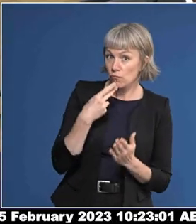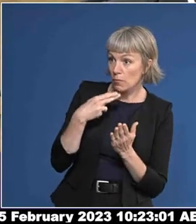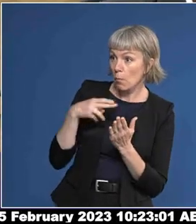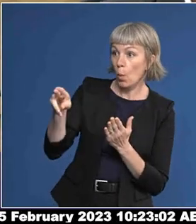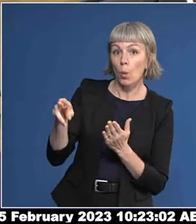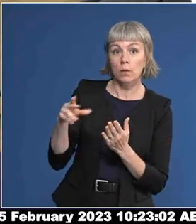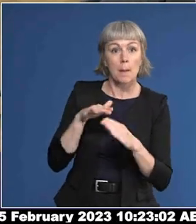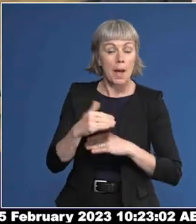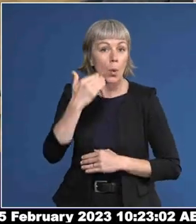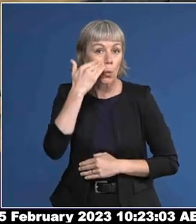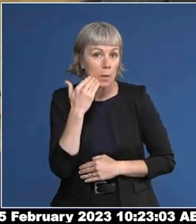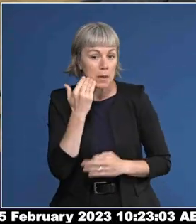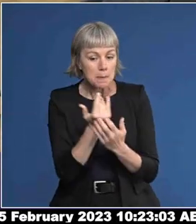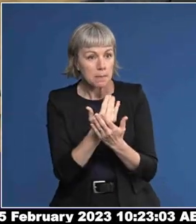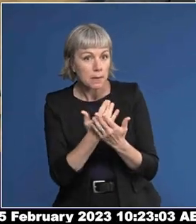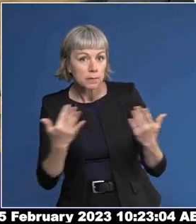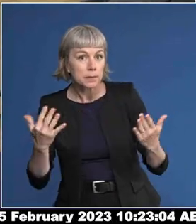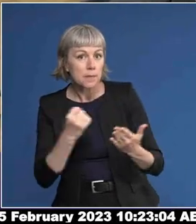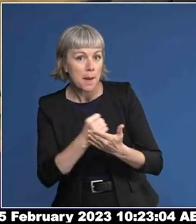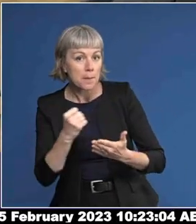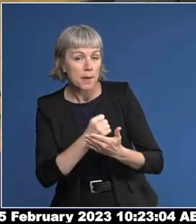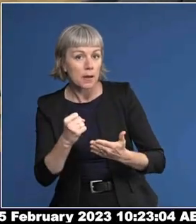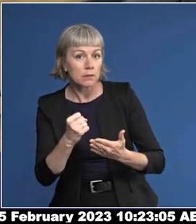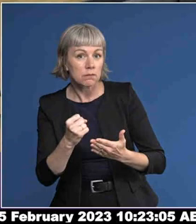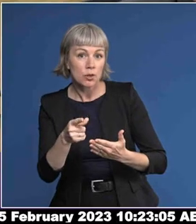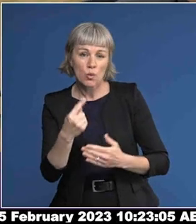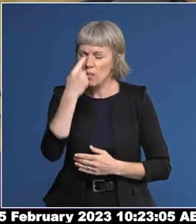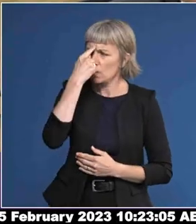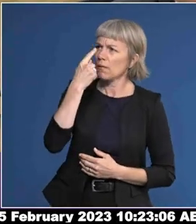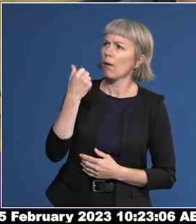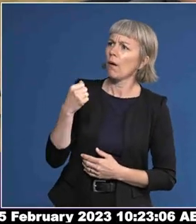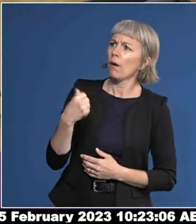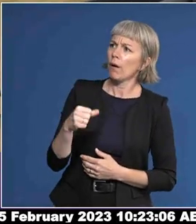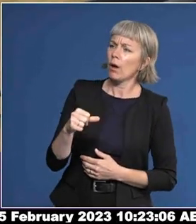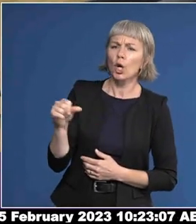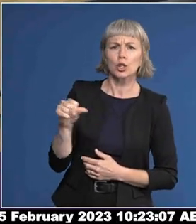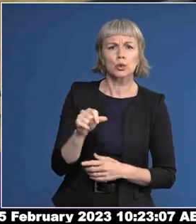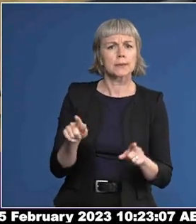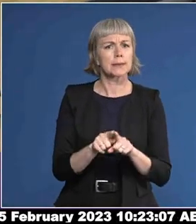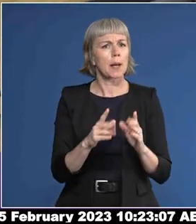consideration in your organisations to take that model to look at the patterns and trends